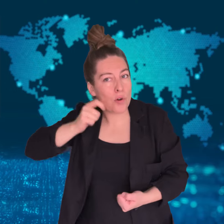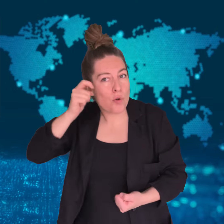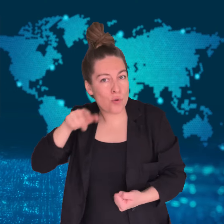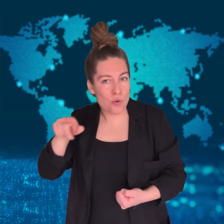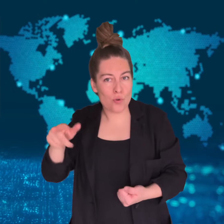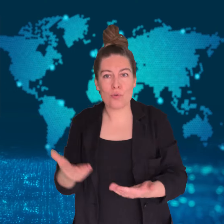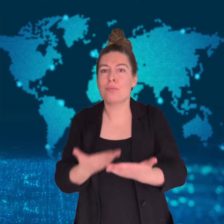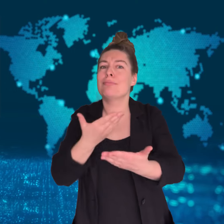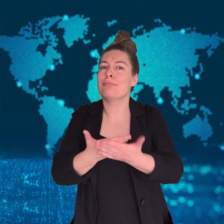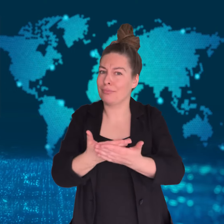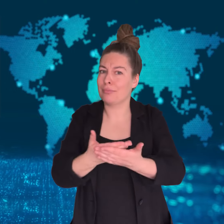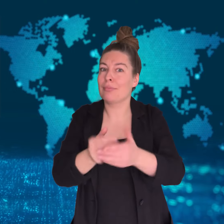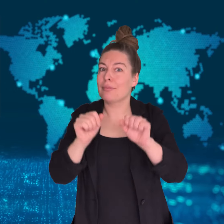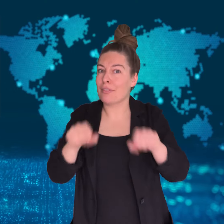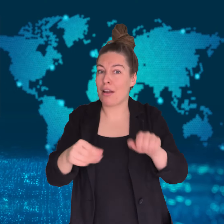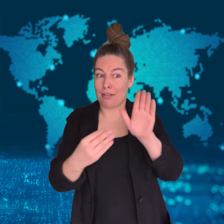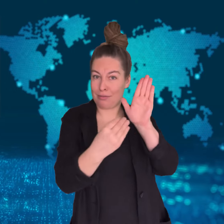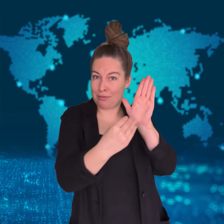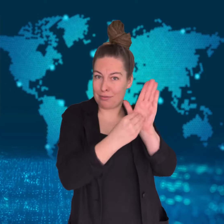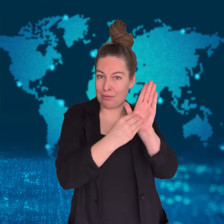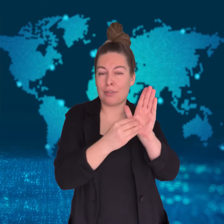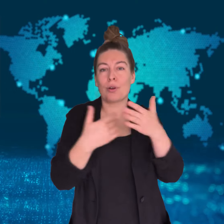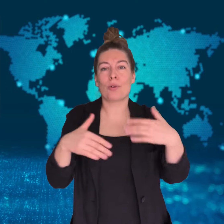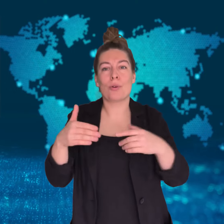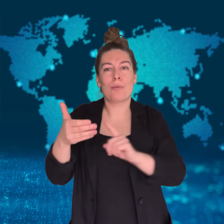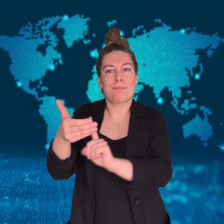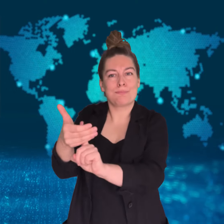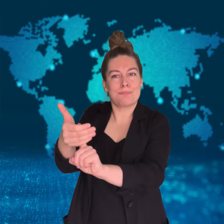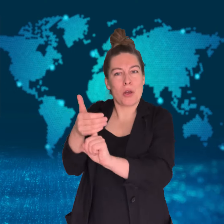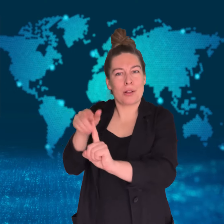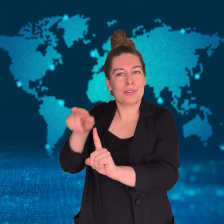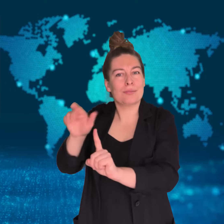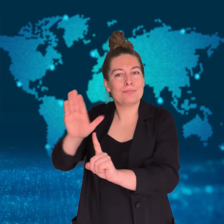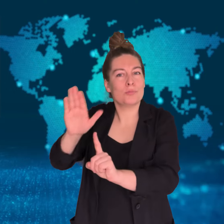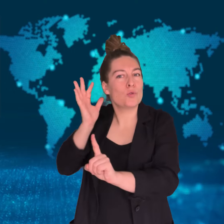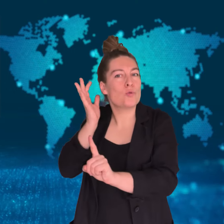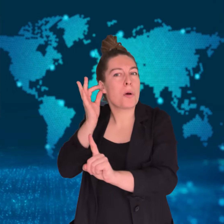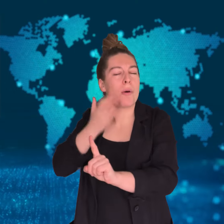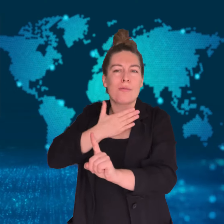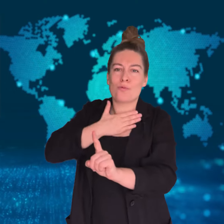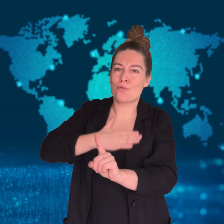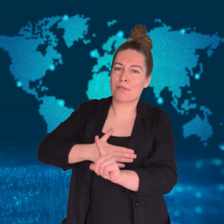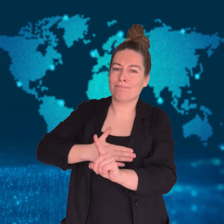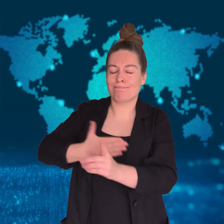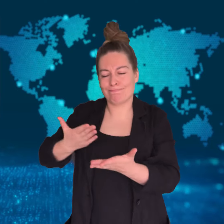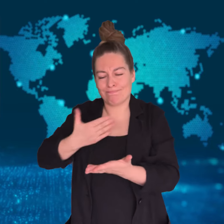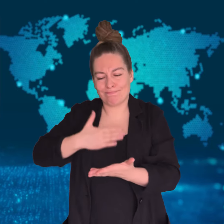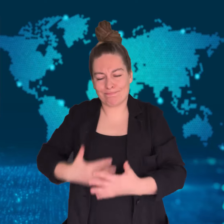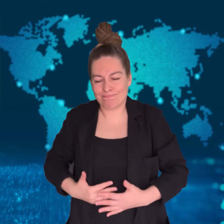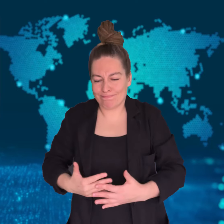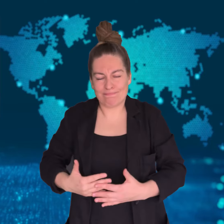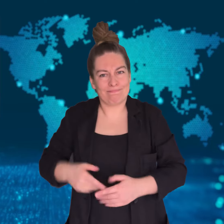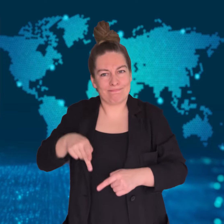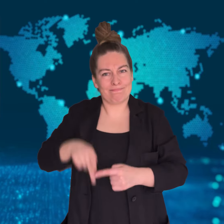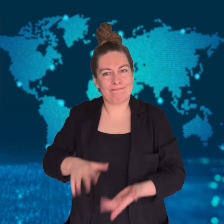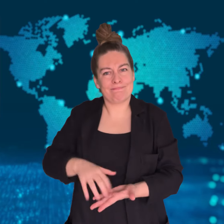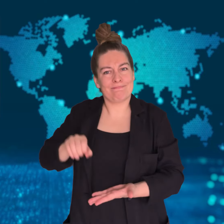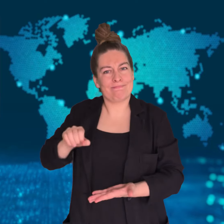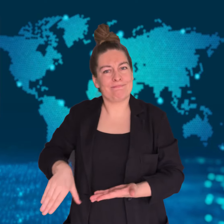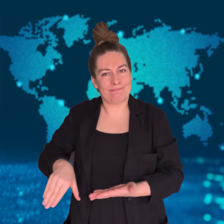protect a woman's decision to voluntarily terminate her pregnancy.